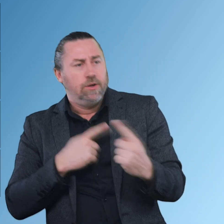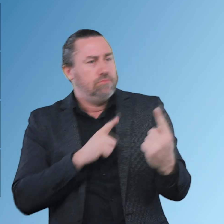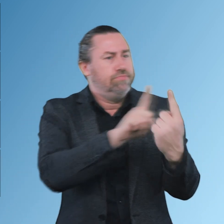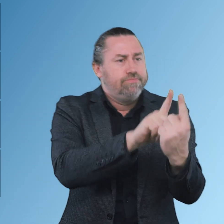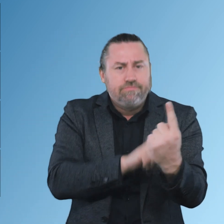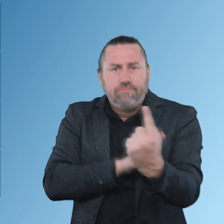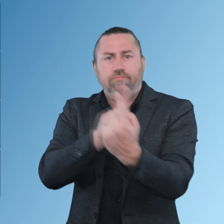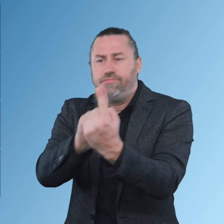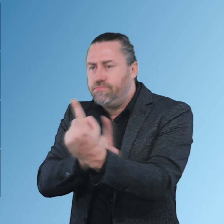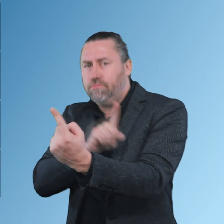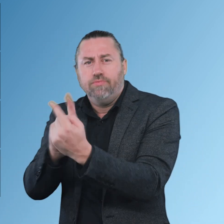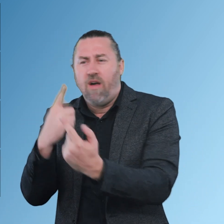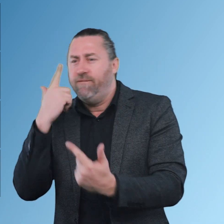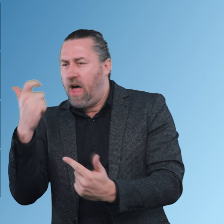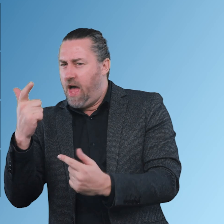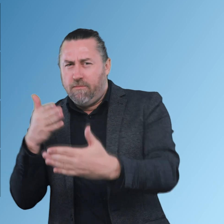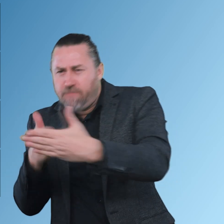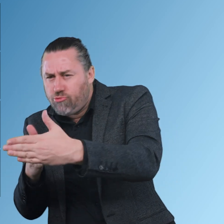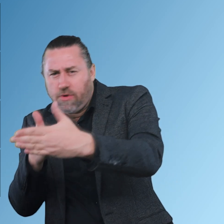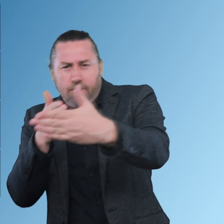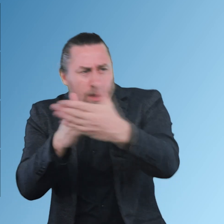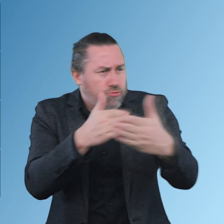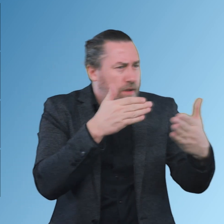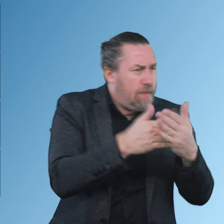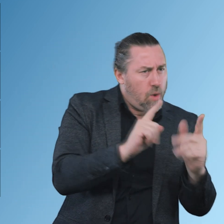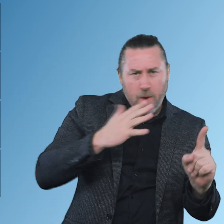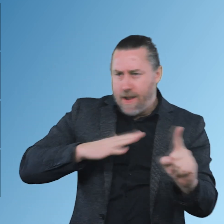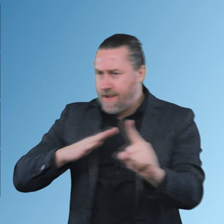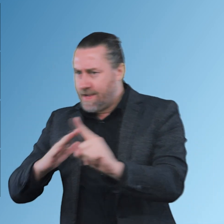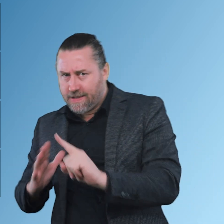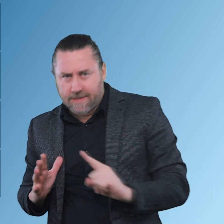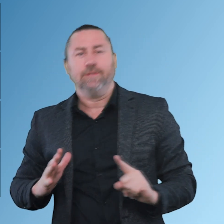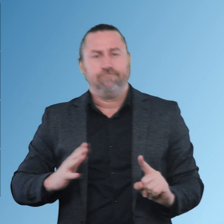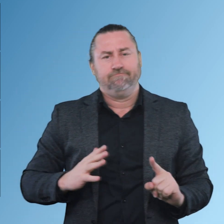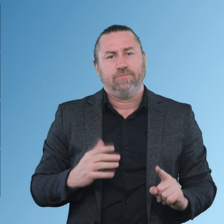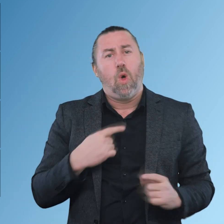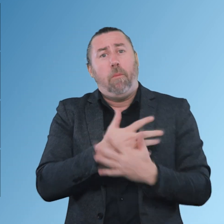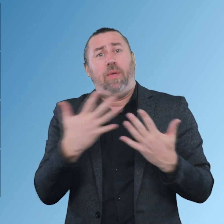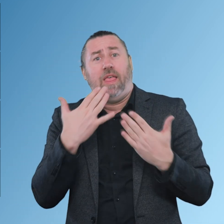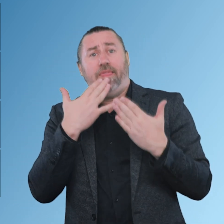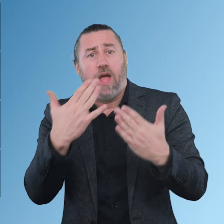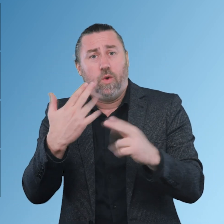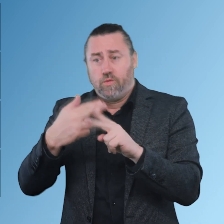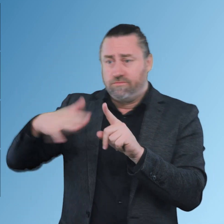Auslan interpreters and Auslan users. We would like to acknowledge the Auslan users, interpreters,